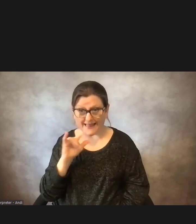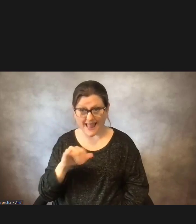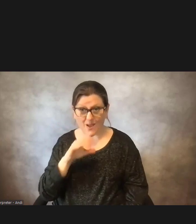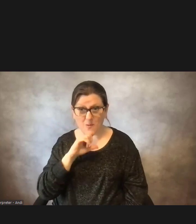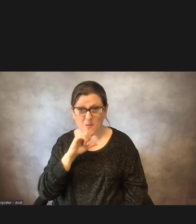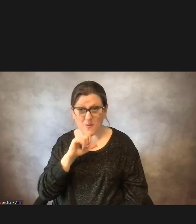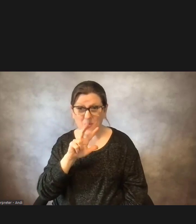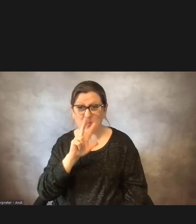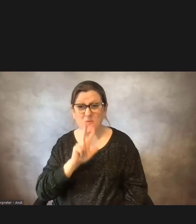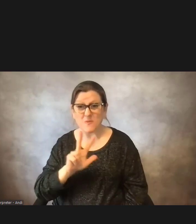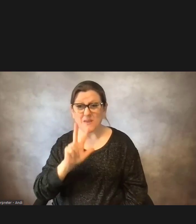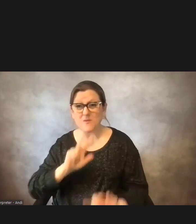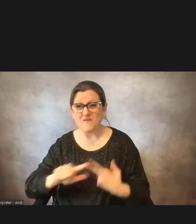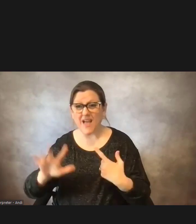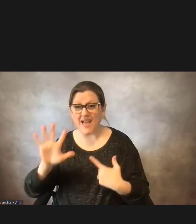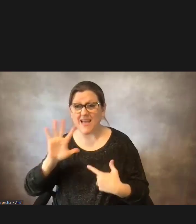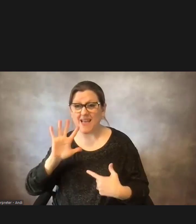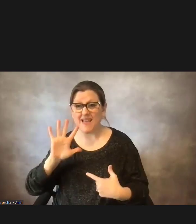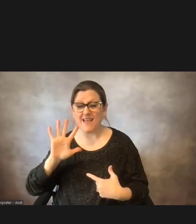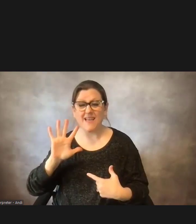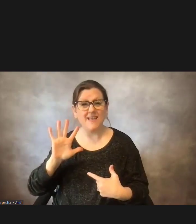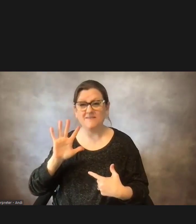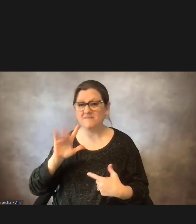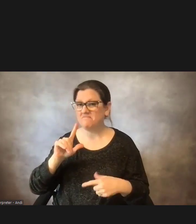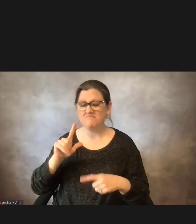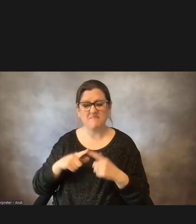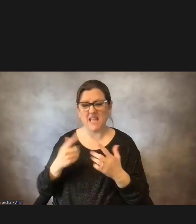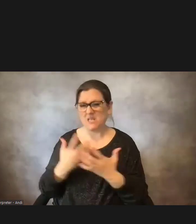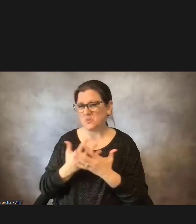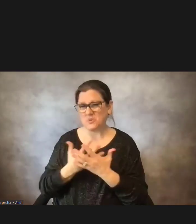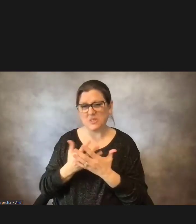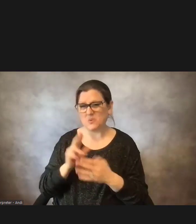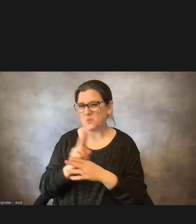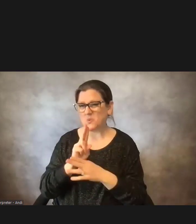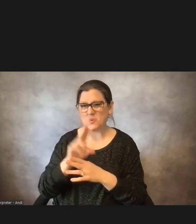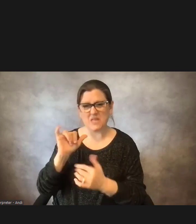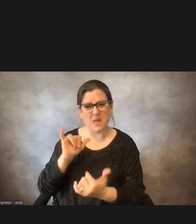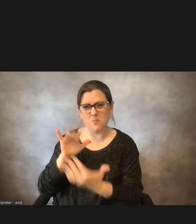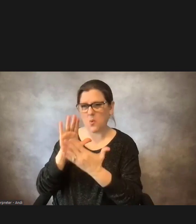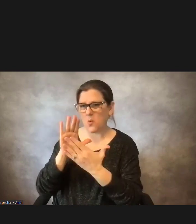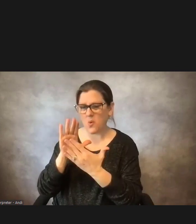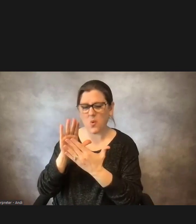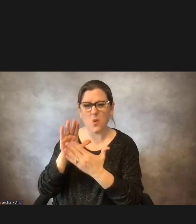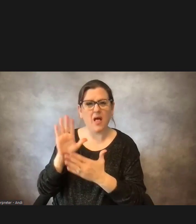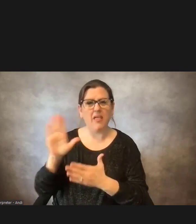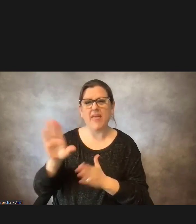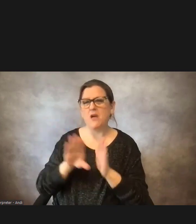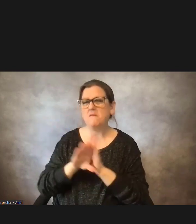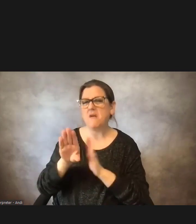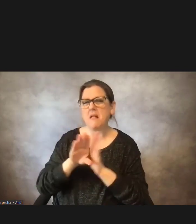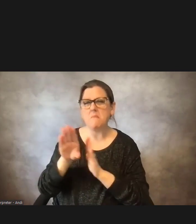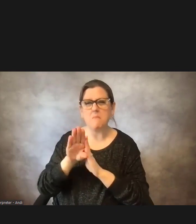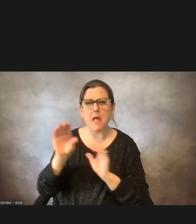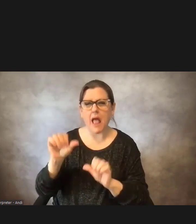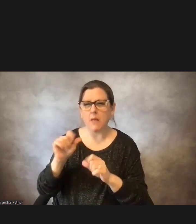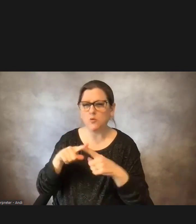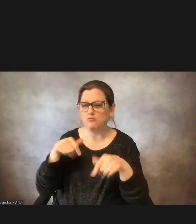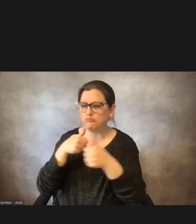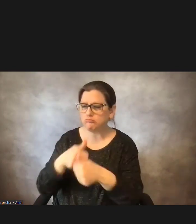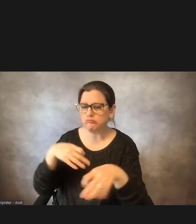3 to 5 age group, um, can't be screened with this methodology, because they just aren't developmentally able to follow the